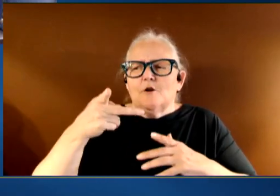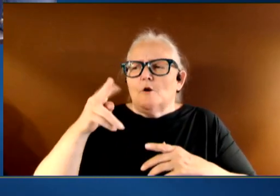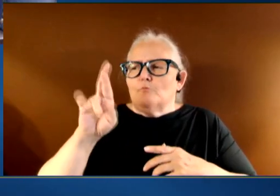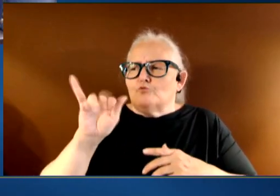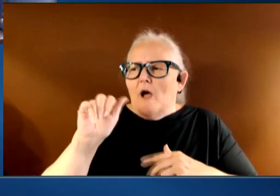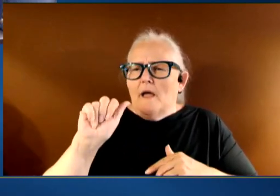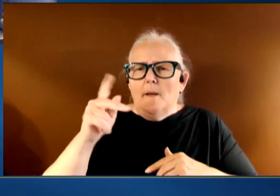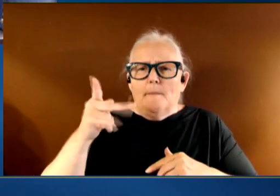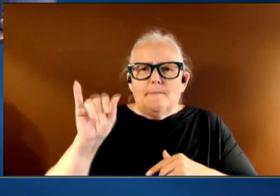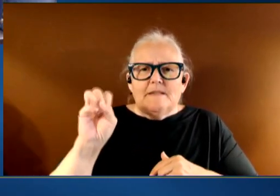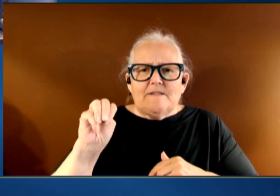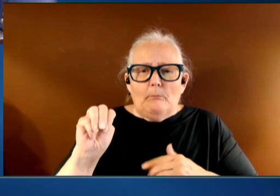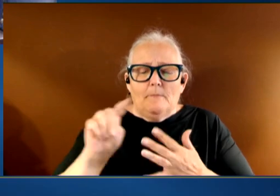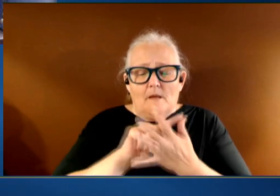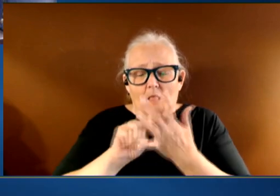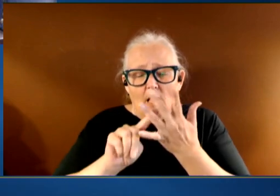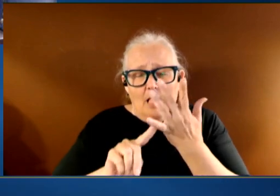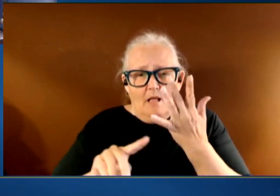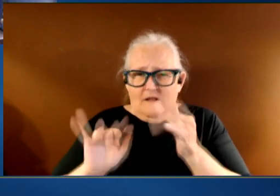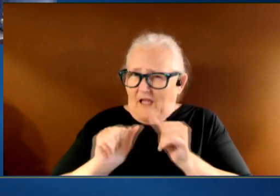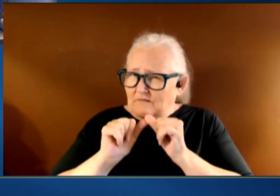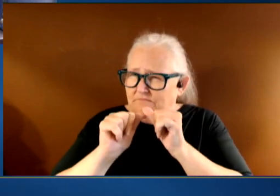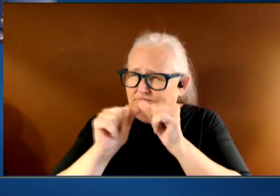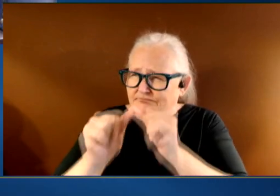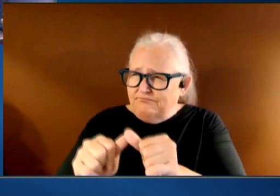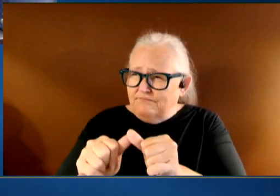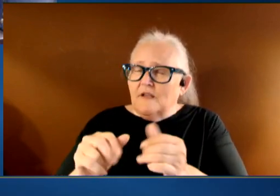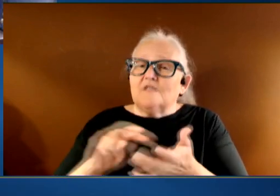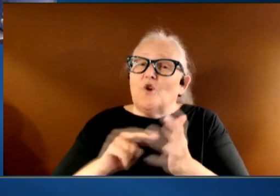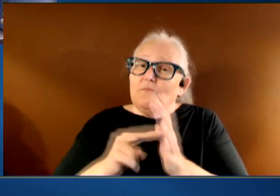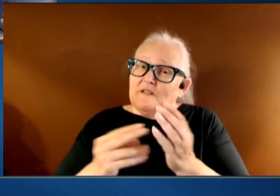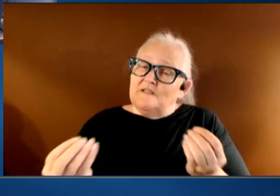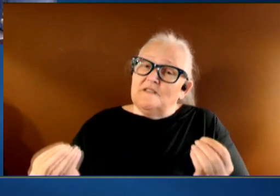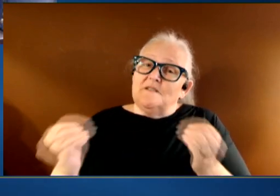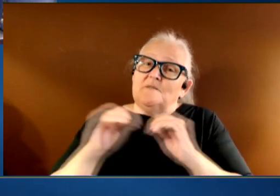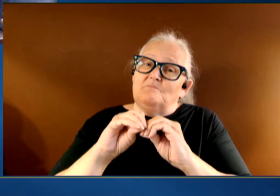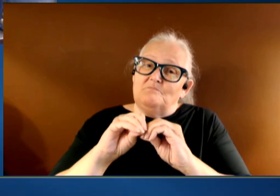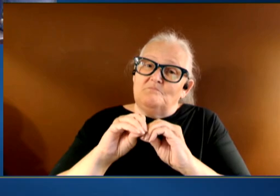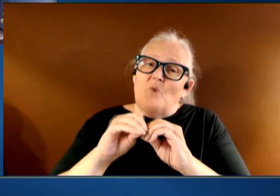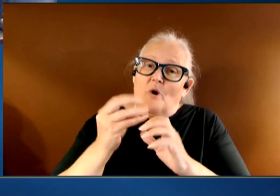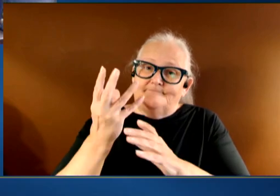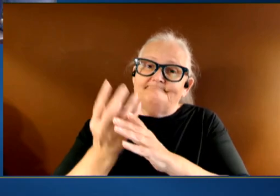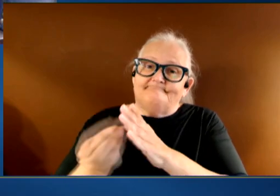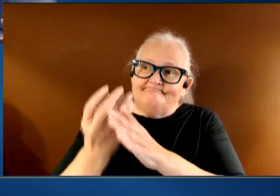the disease is associated with increased morbidity and a decreased life expectancy.